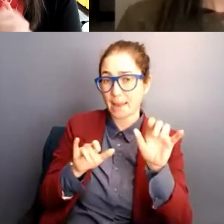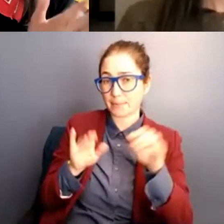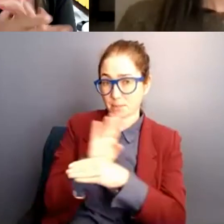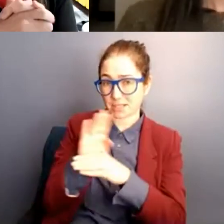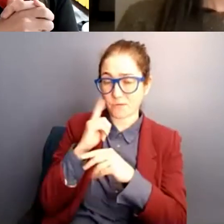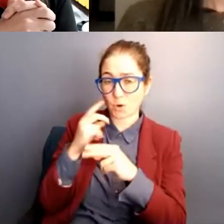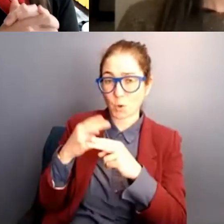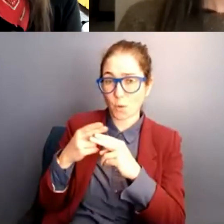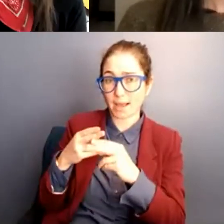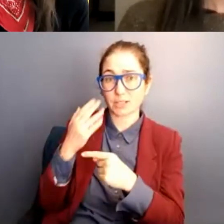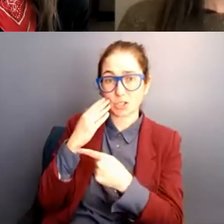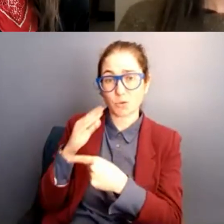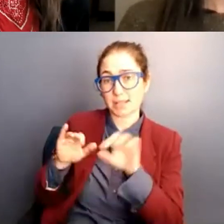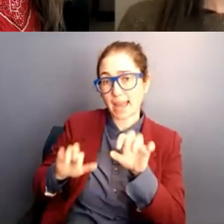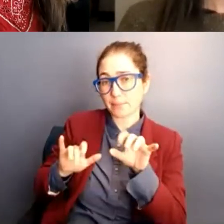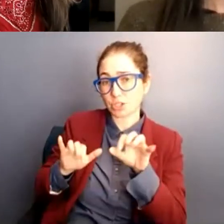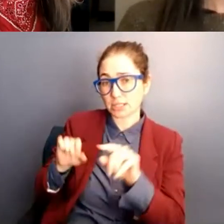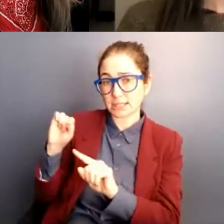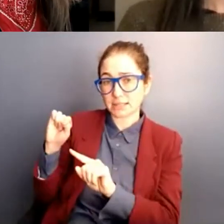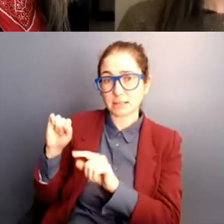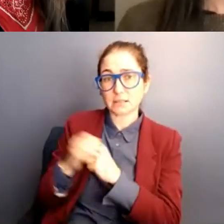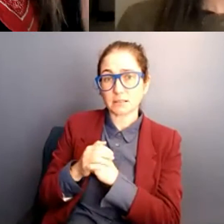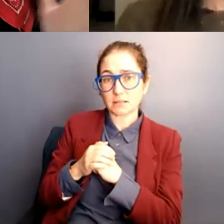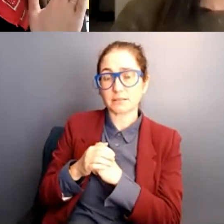captioning, you know, plays in town. Mostly for smaller theaters.